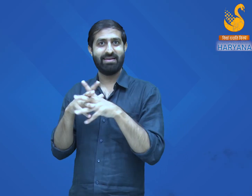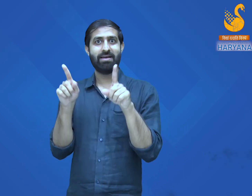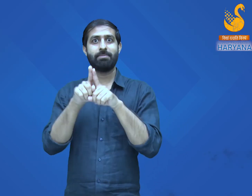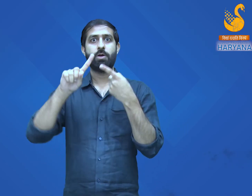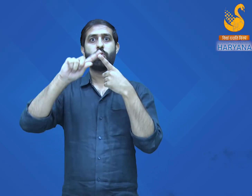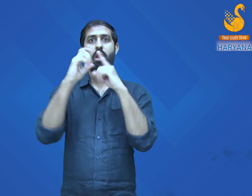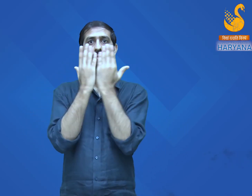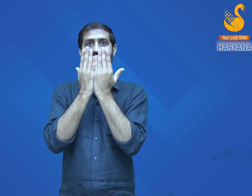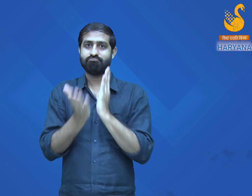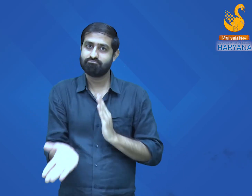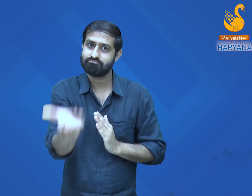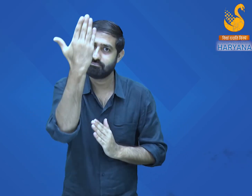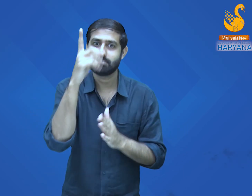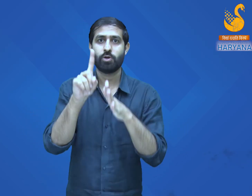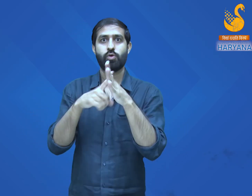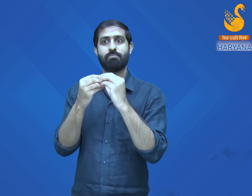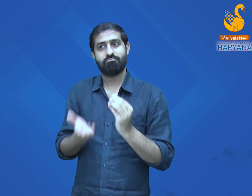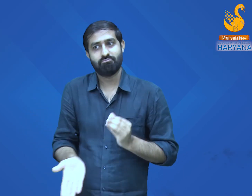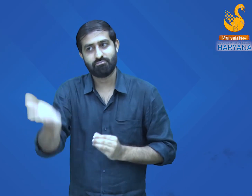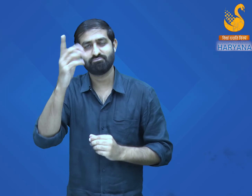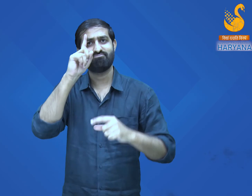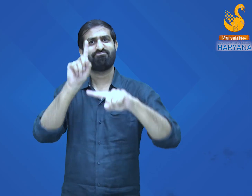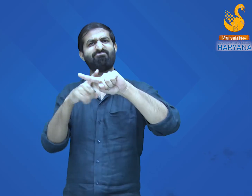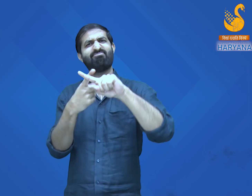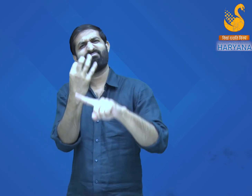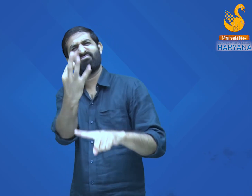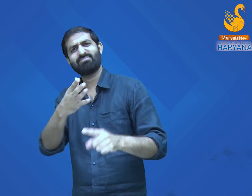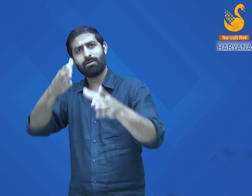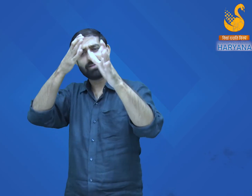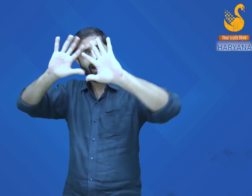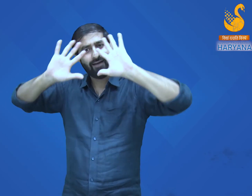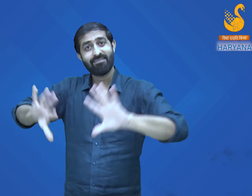Women are encouraged to get an education, employment and they are experts in various fields.